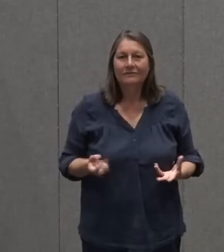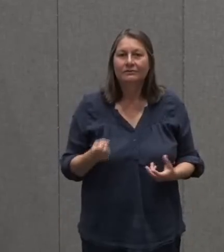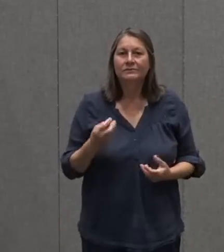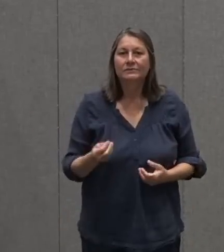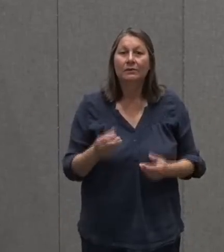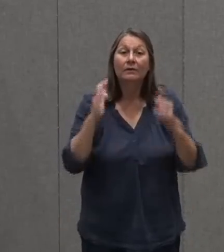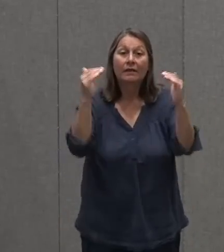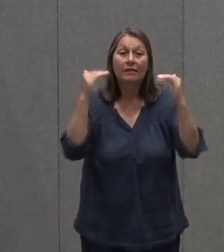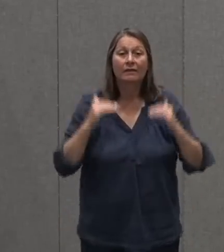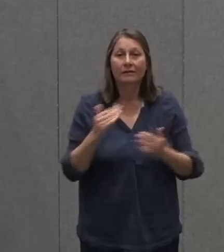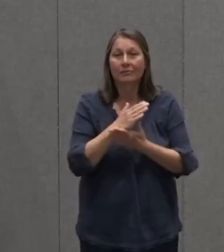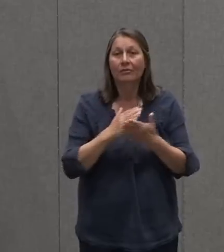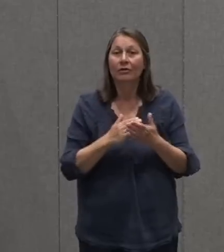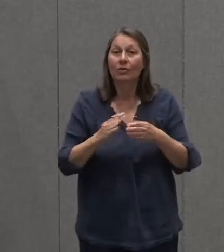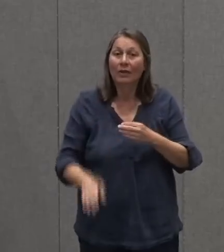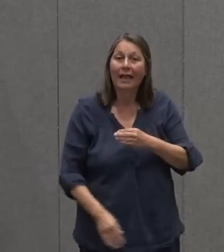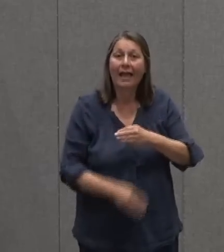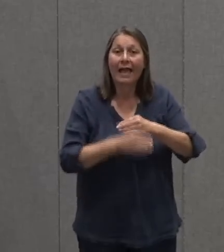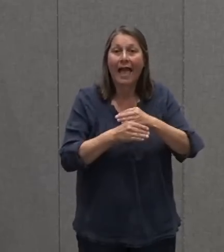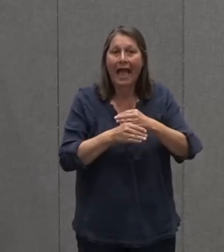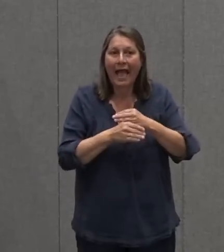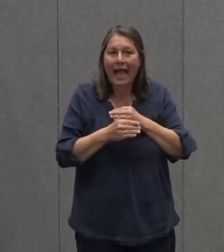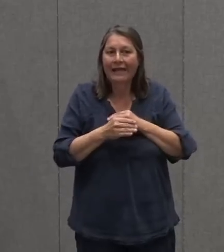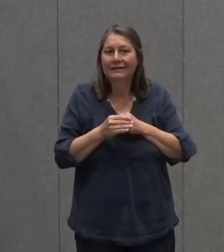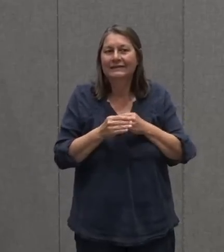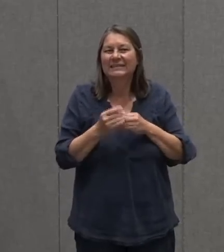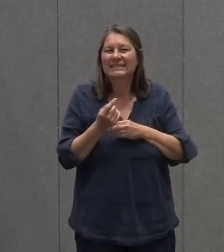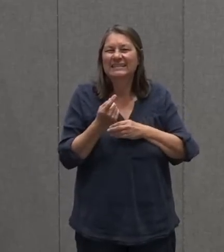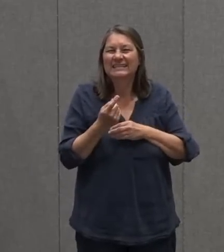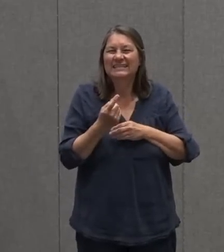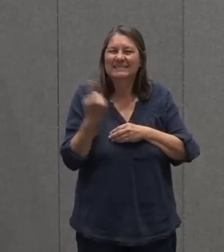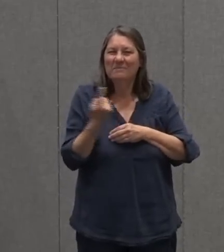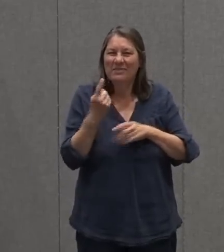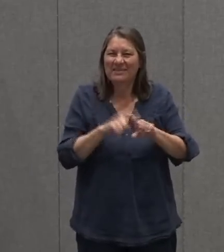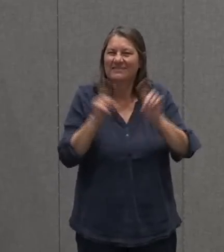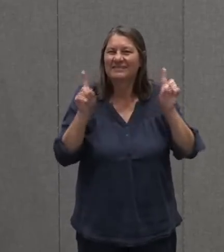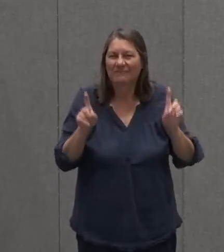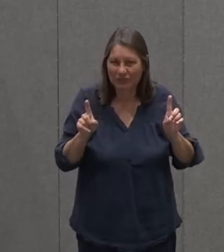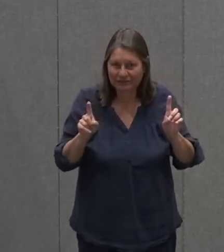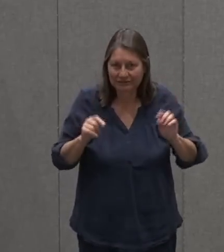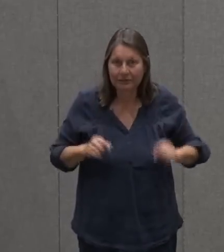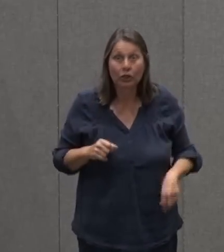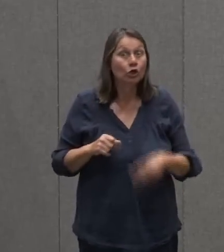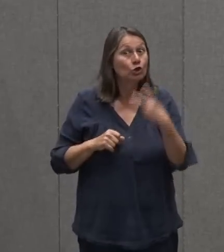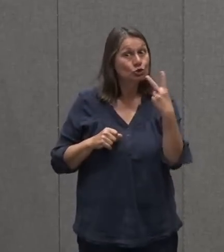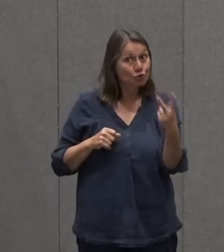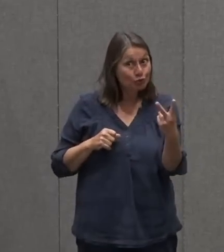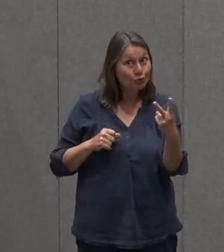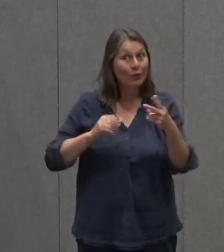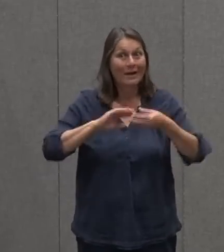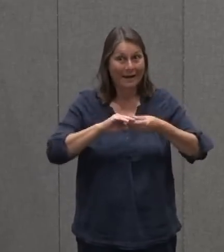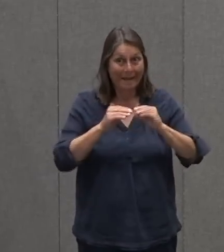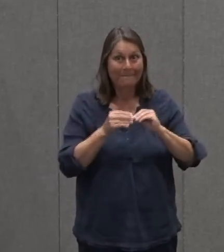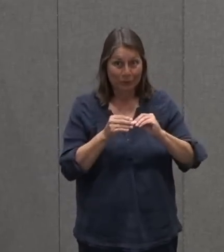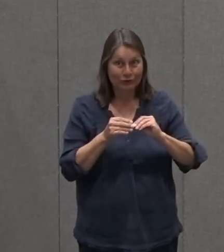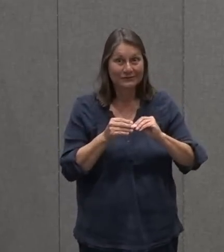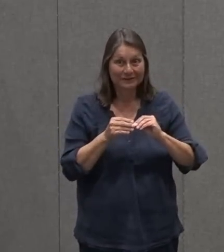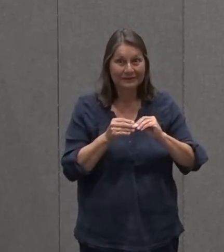we're gonna add a little bit of a twist to it. We're gonna have two numbers that we're working with this time.